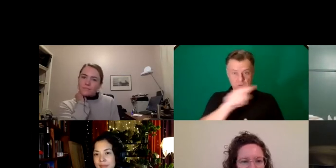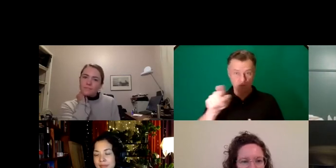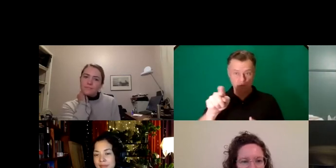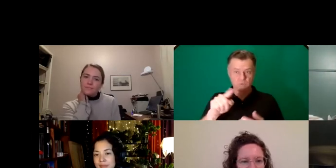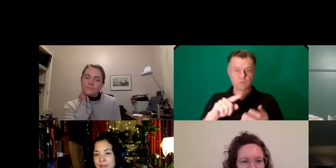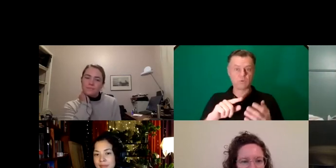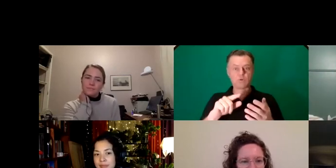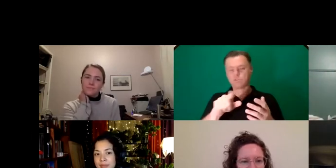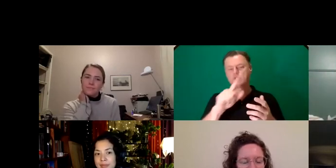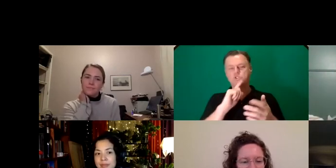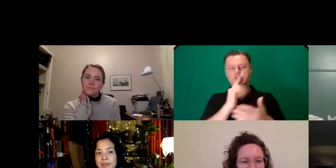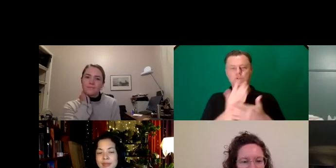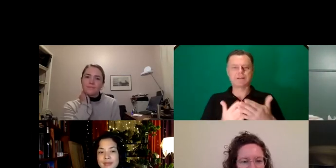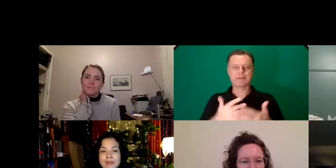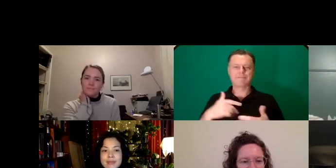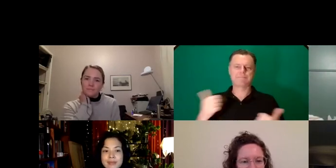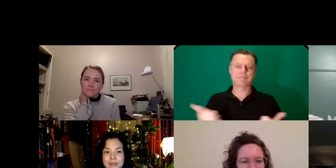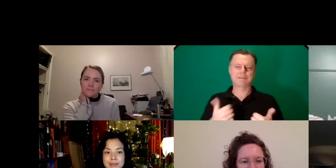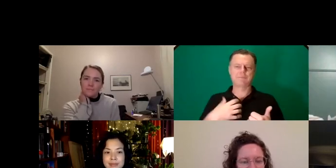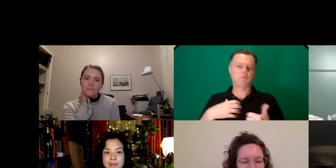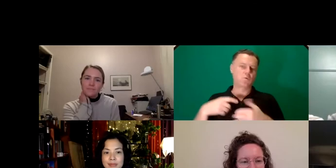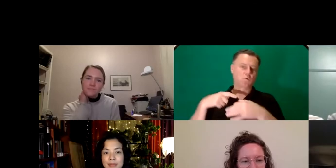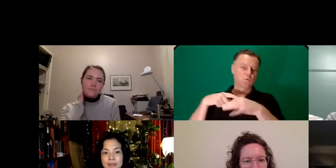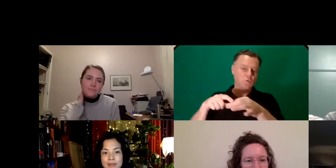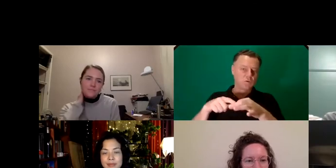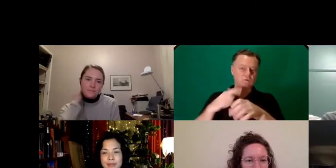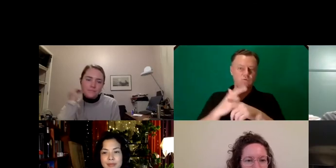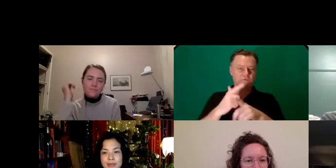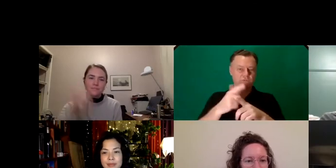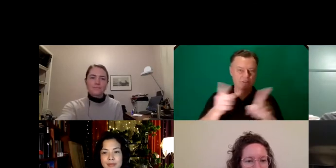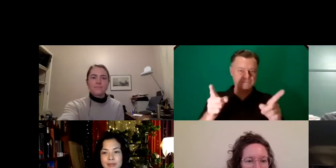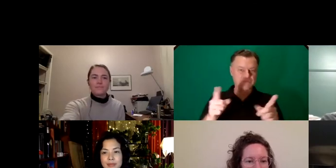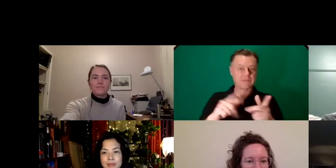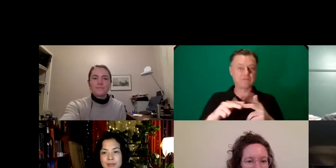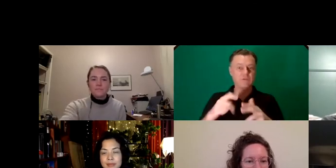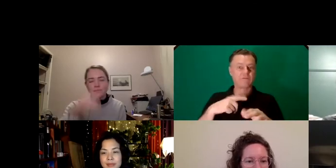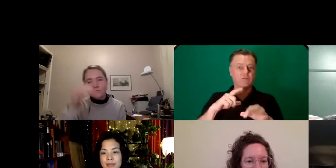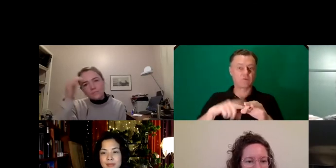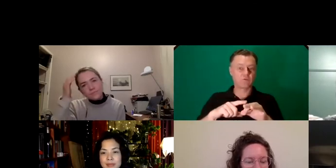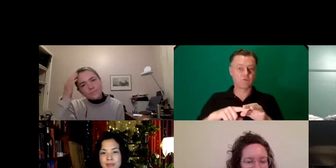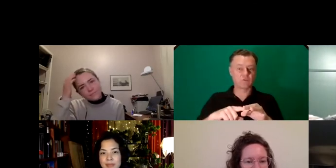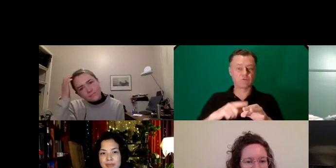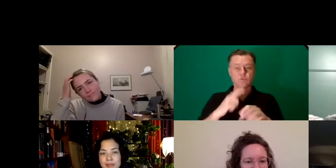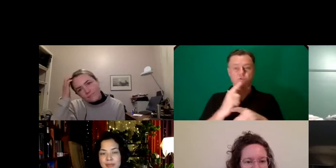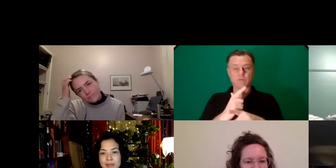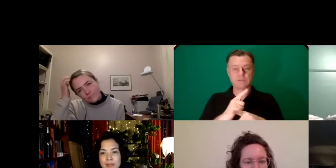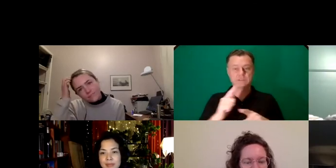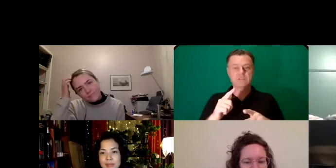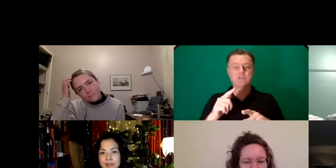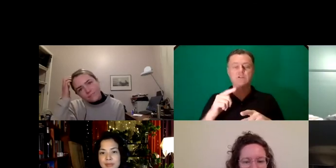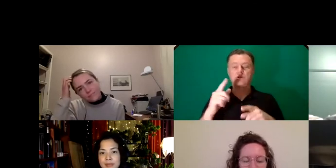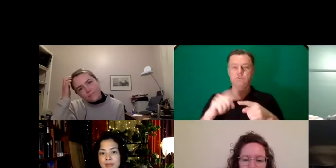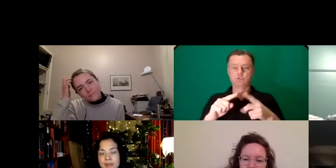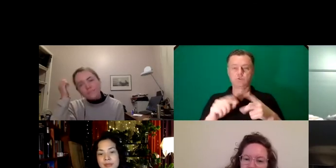open to you because I'm sure you also have comments and questions, if anybody has a commentary or question you have two options. You can either